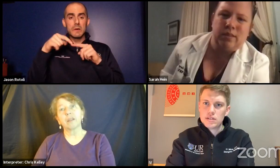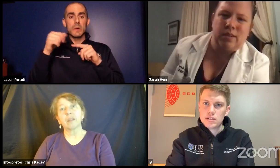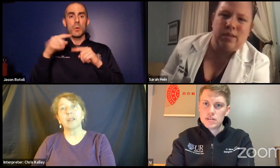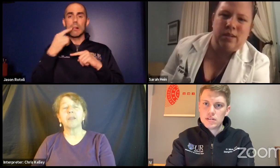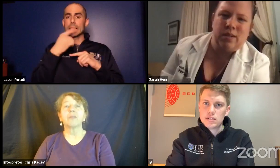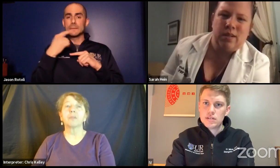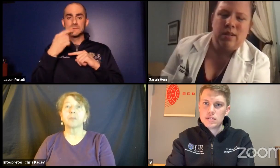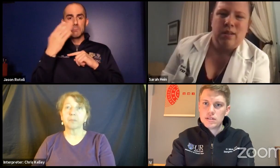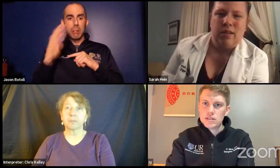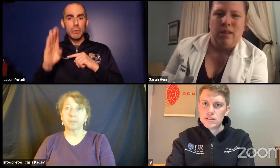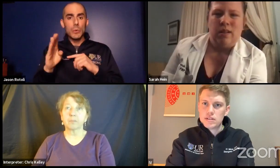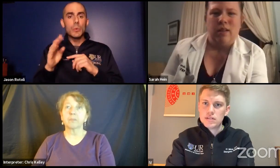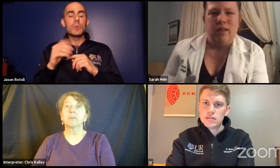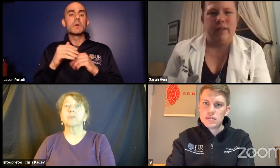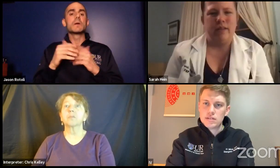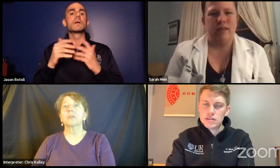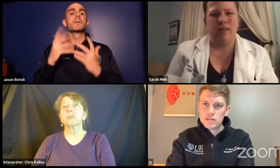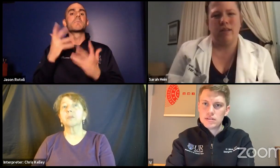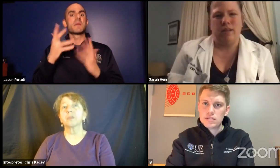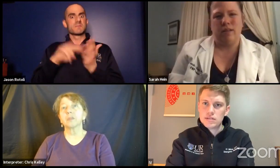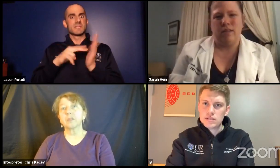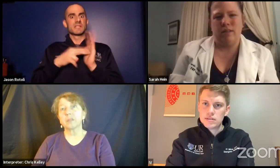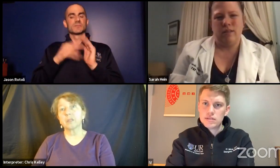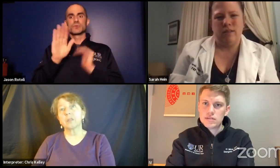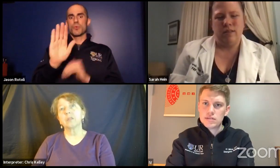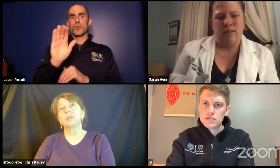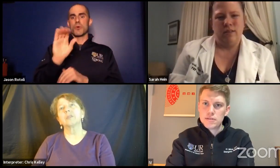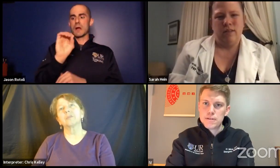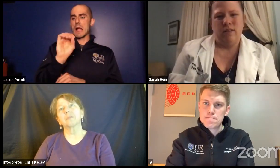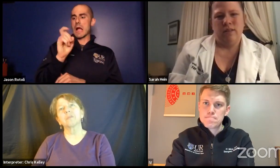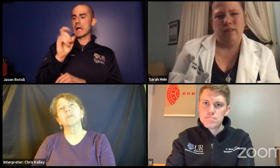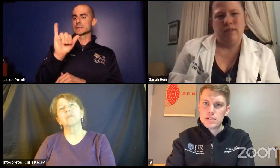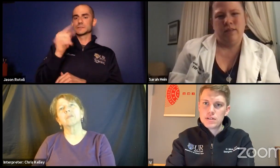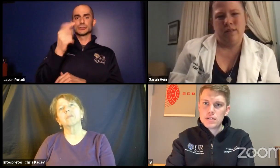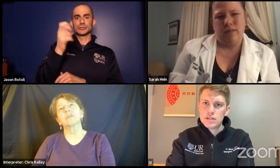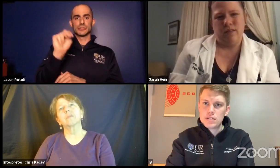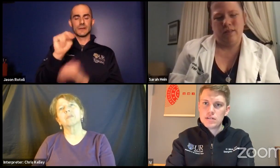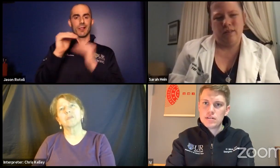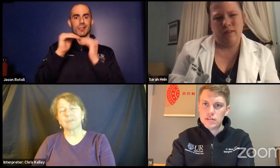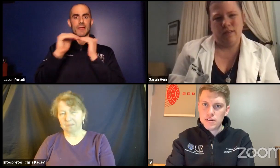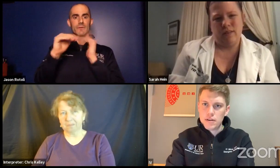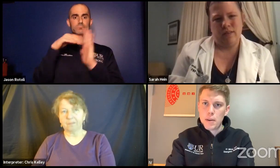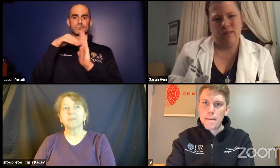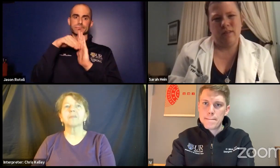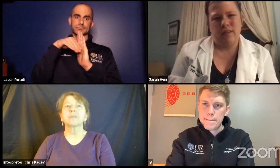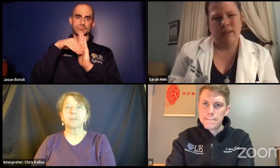And the answer is yes, a resounding yes. If you are noticing that the